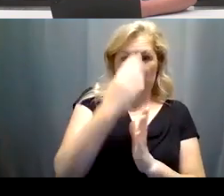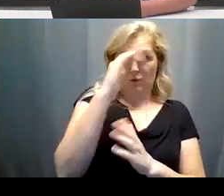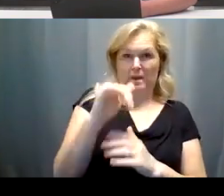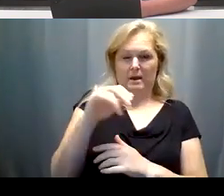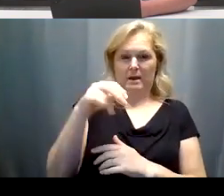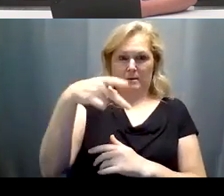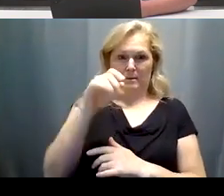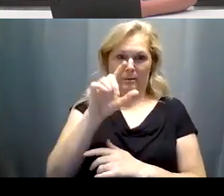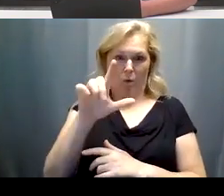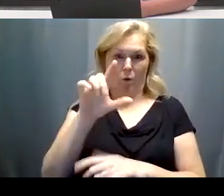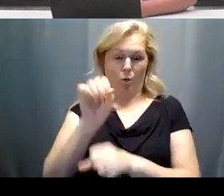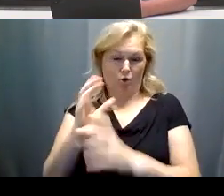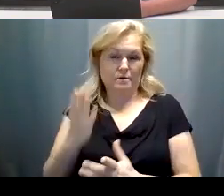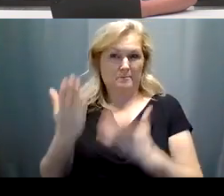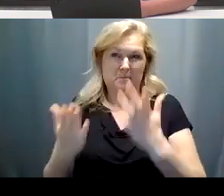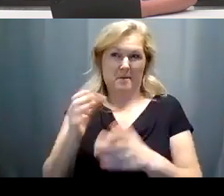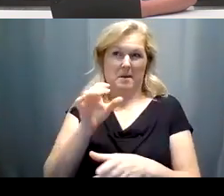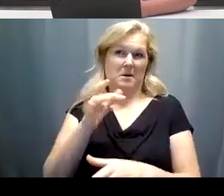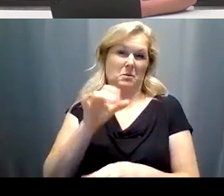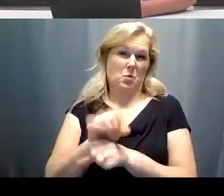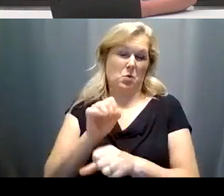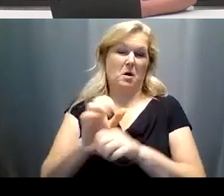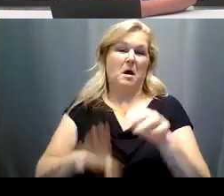or more during those days